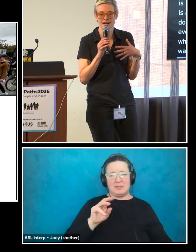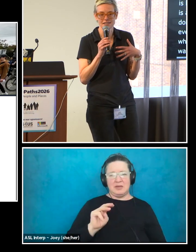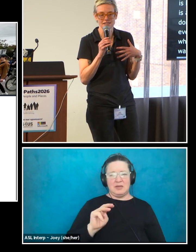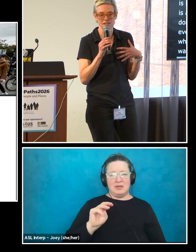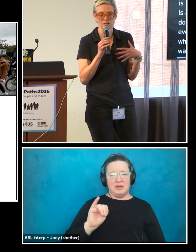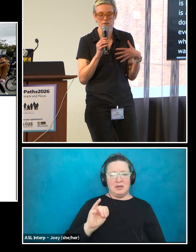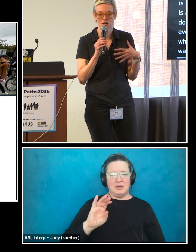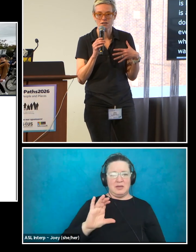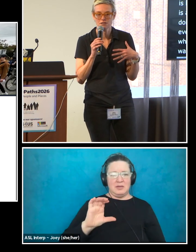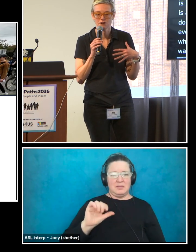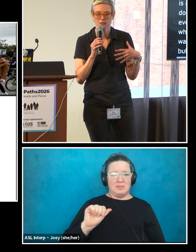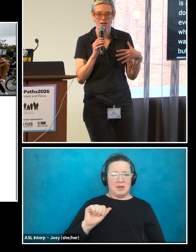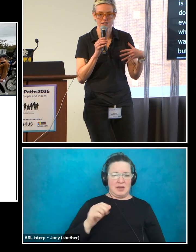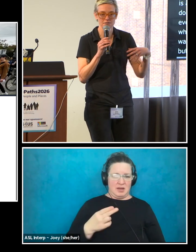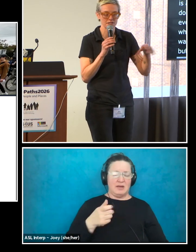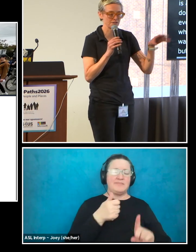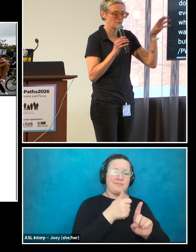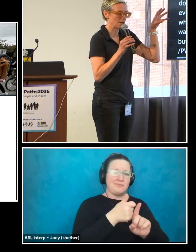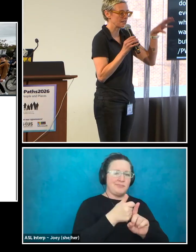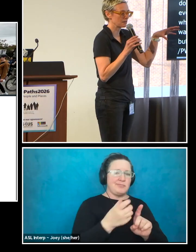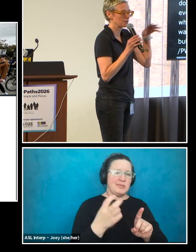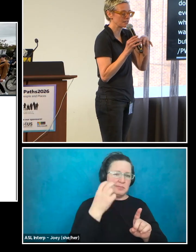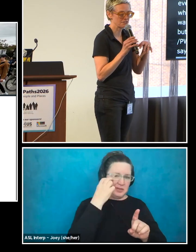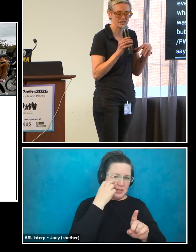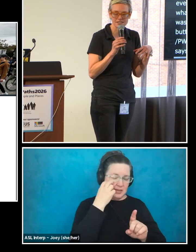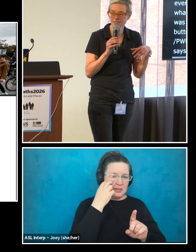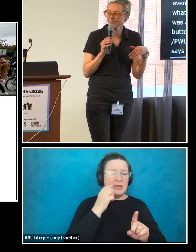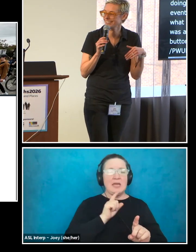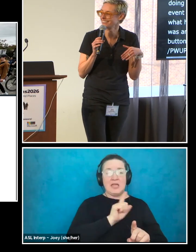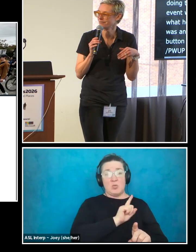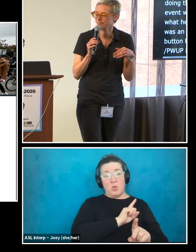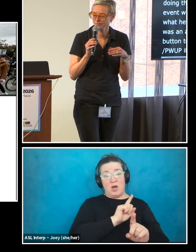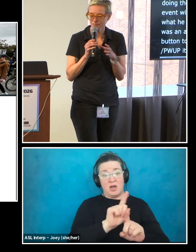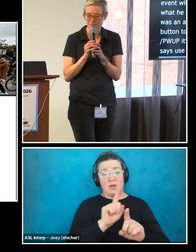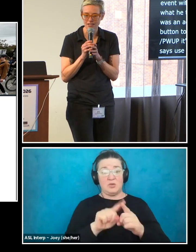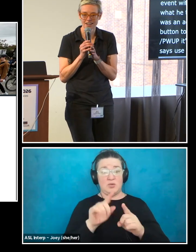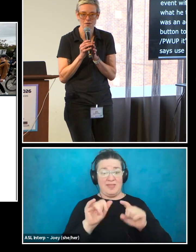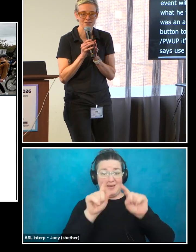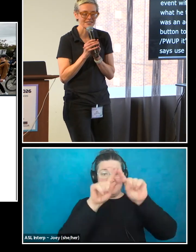sign that says, "Use caution while crossing with a little bike and pedestrian signal on it." Um,